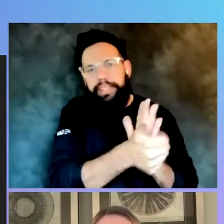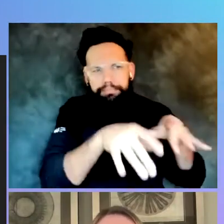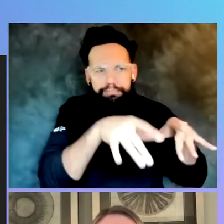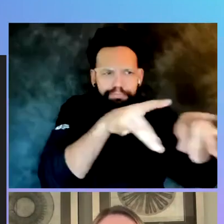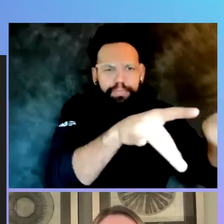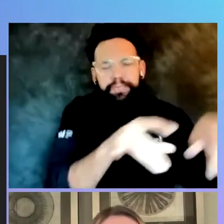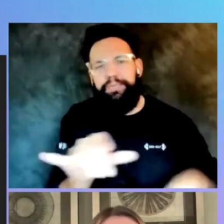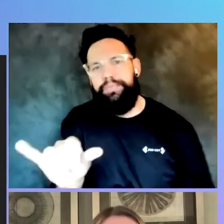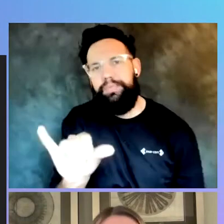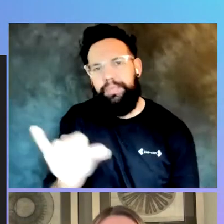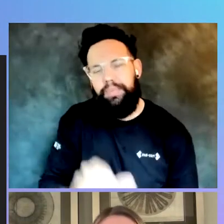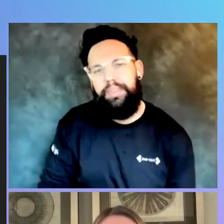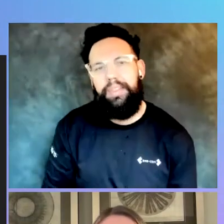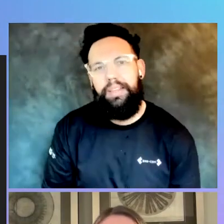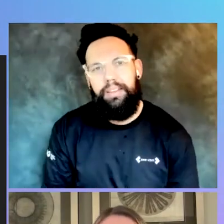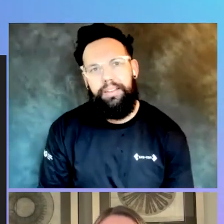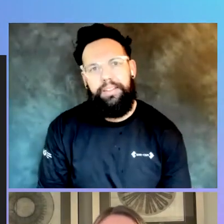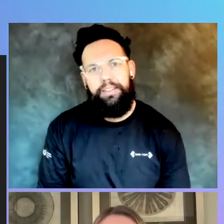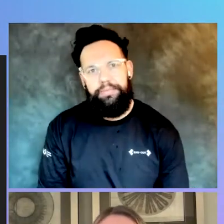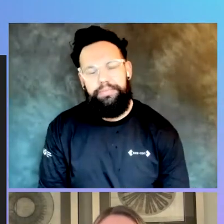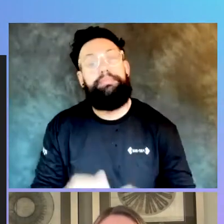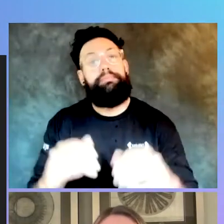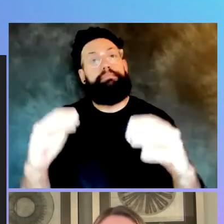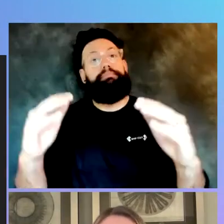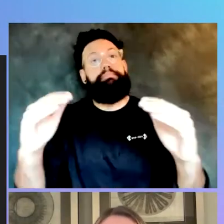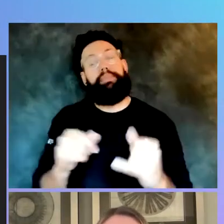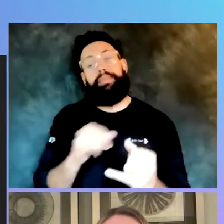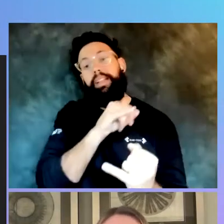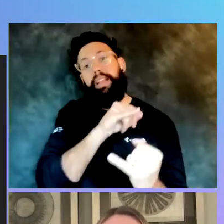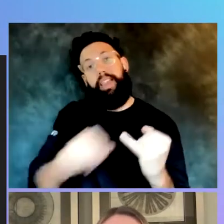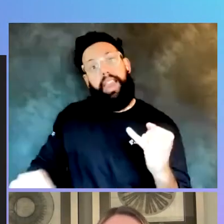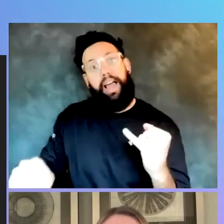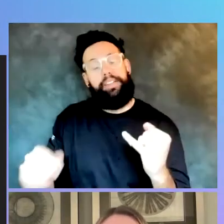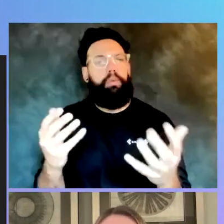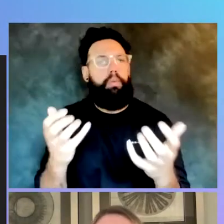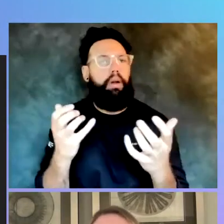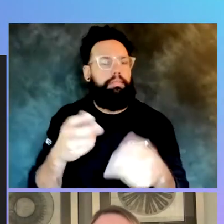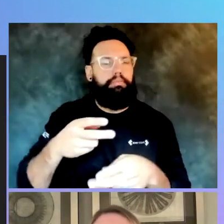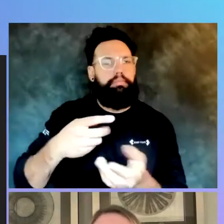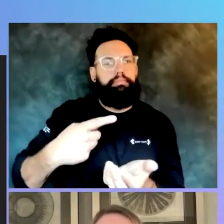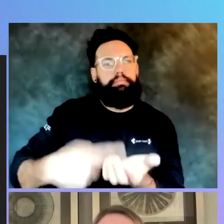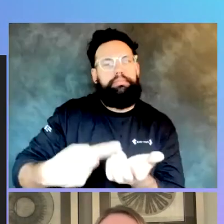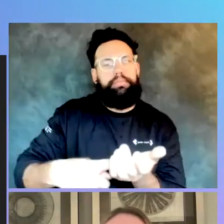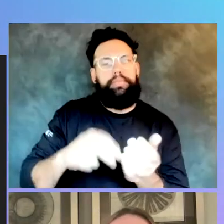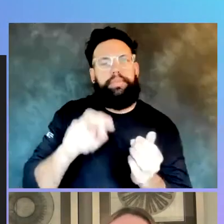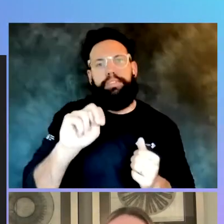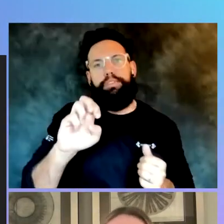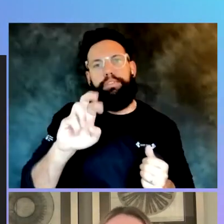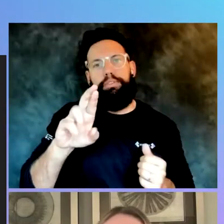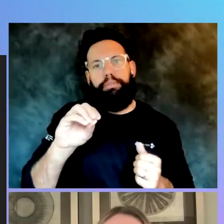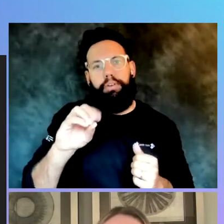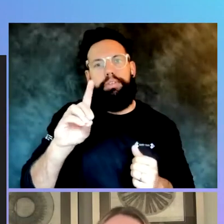last one we're going to touch on today on a high level is neuro divergences. So GitHub Copilot